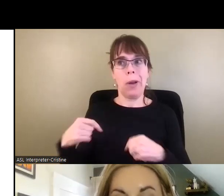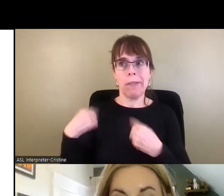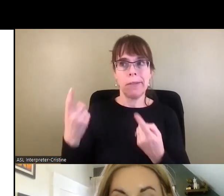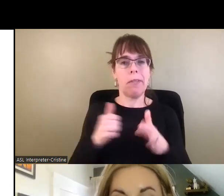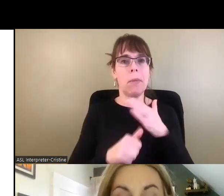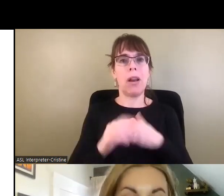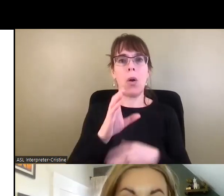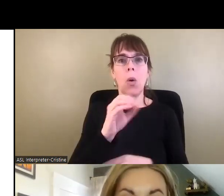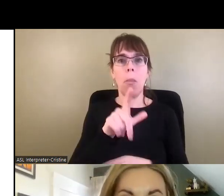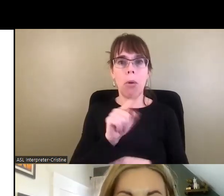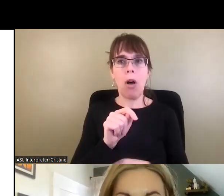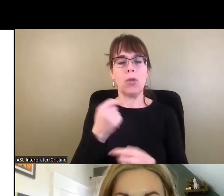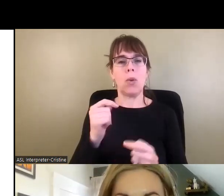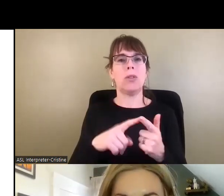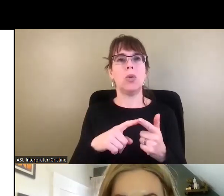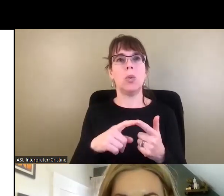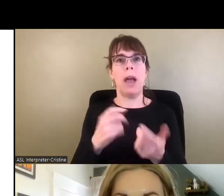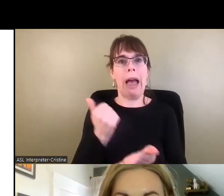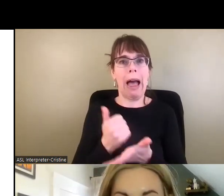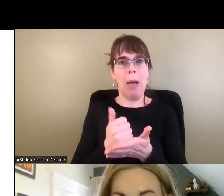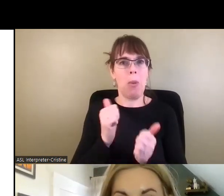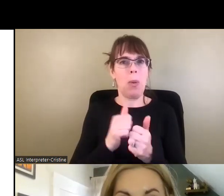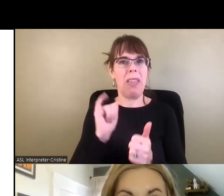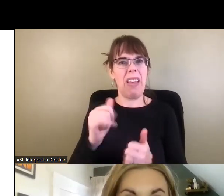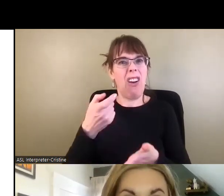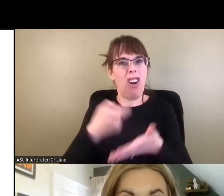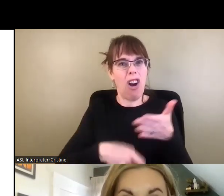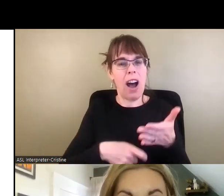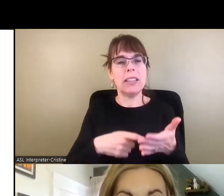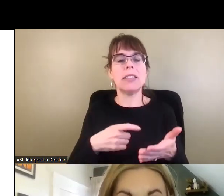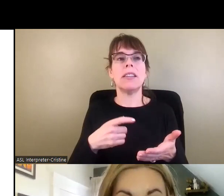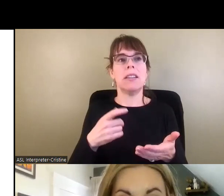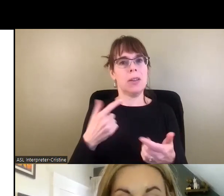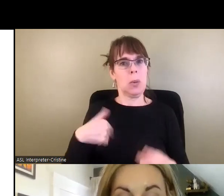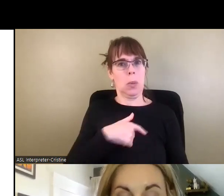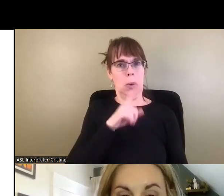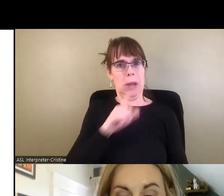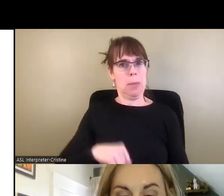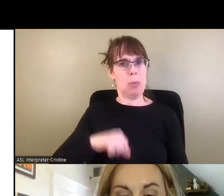to offset that cost. And something we're really proud of in the Abortion Fund,